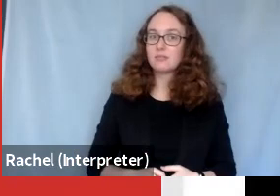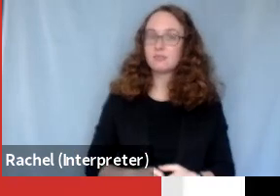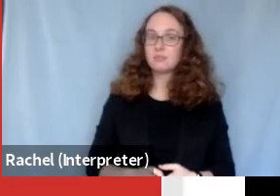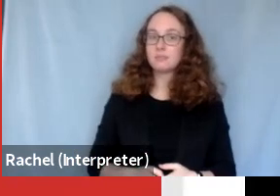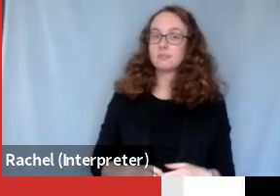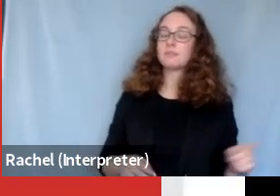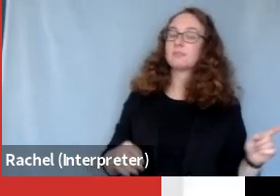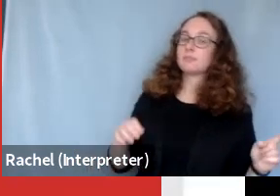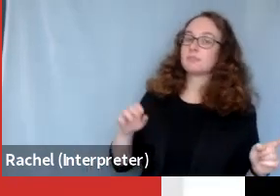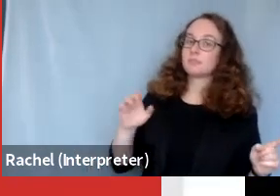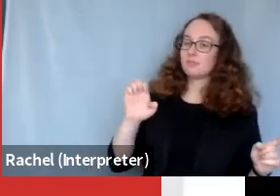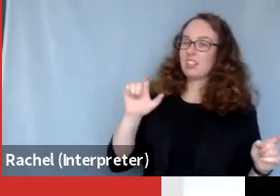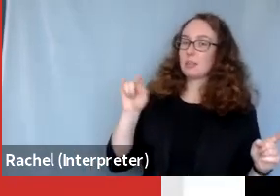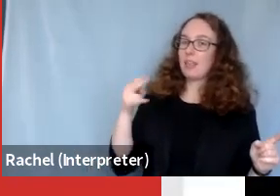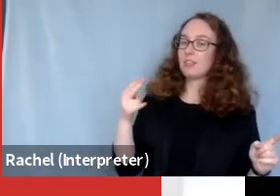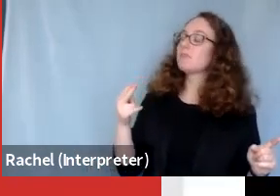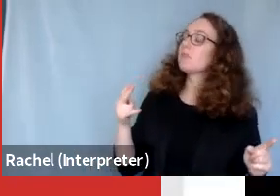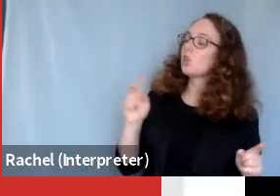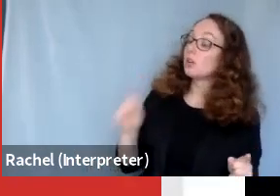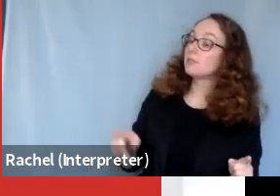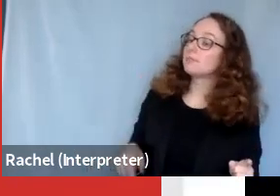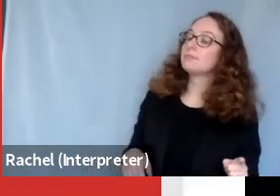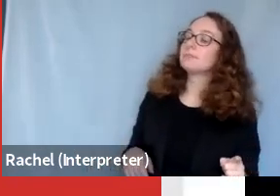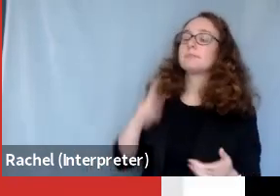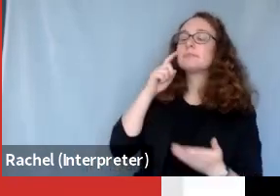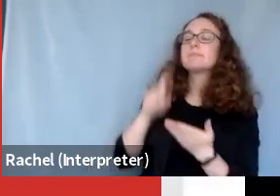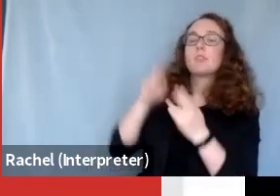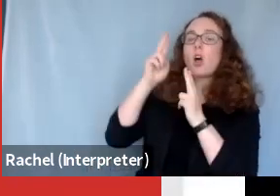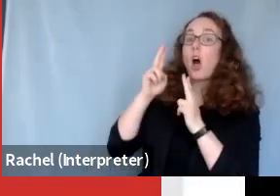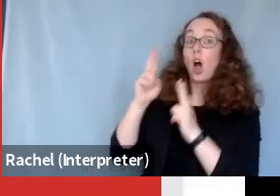for Honors classes I see they say open educational resources are